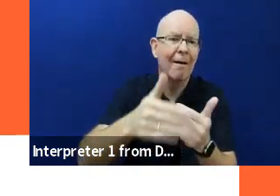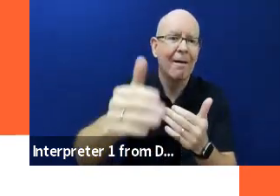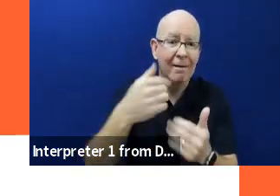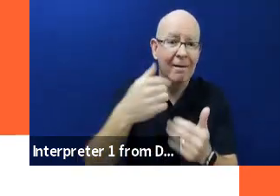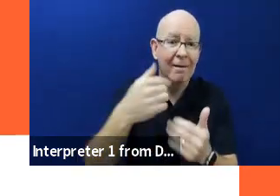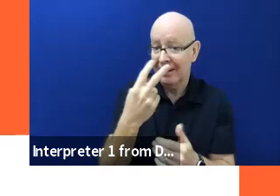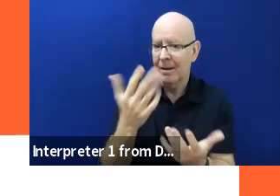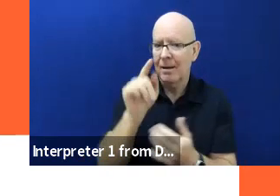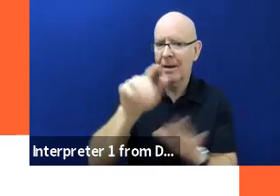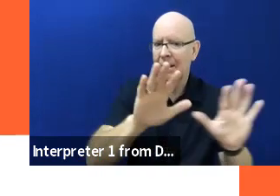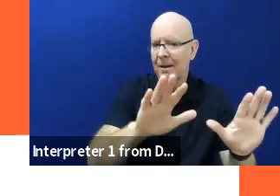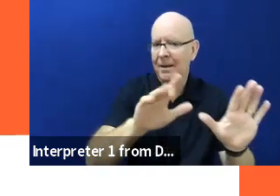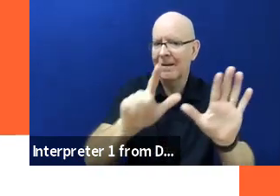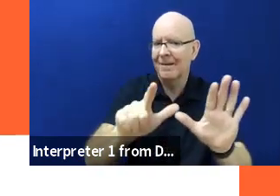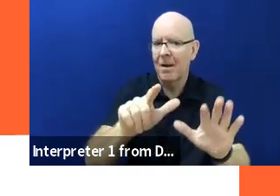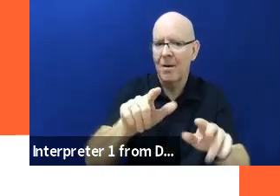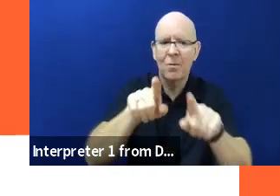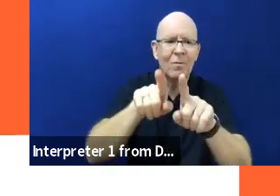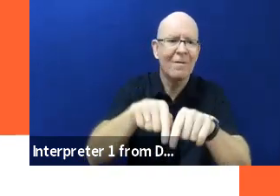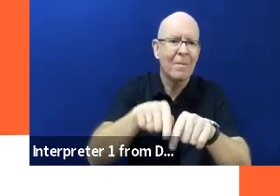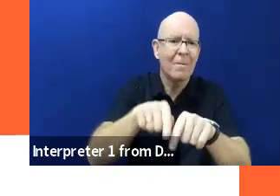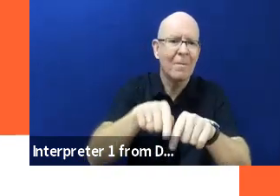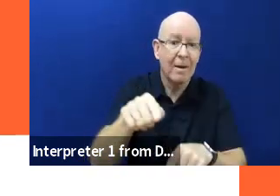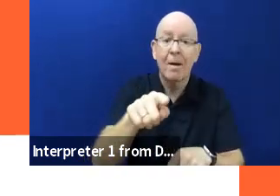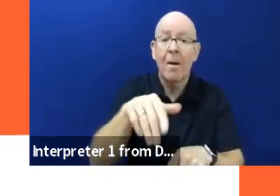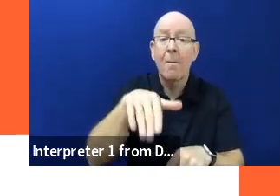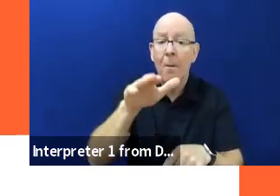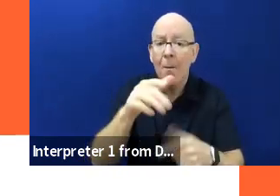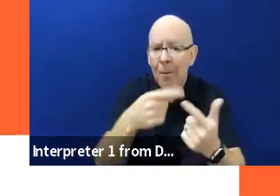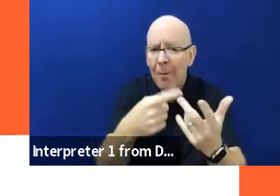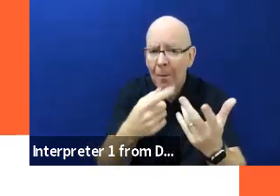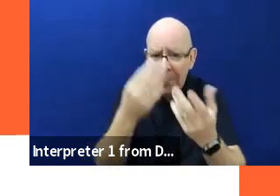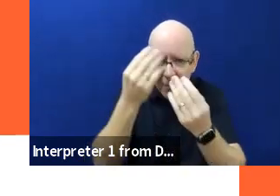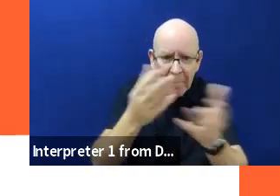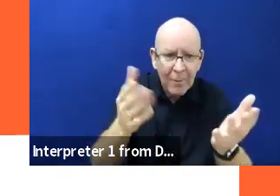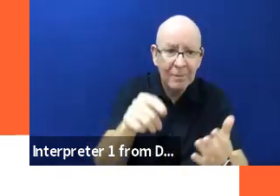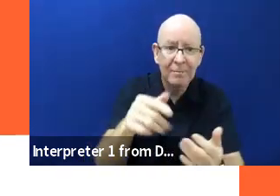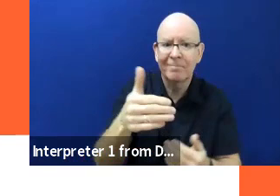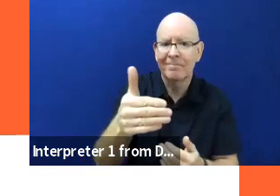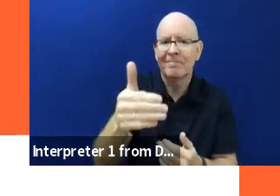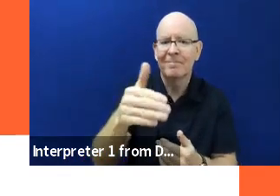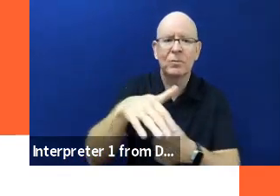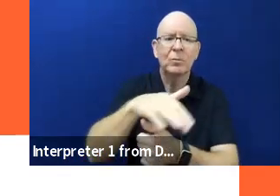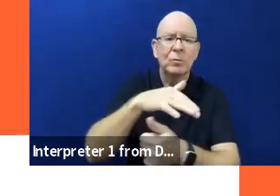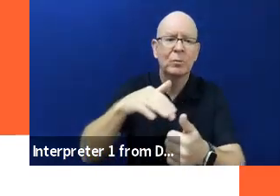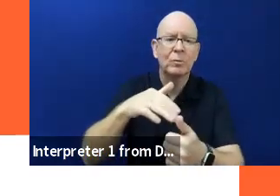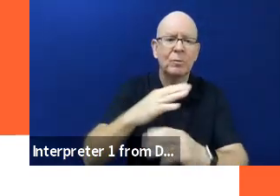We've had a few questions tonight about how people can collaborate with other social protection